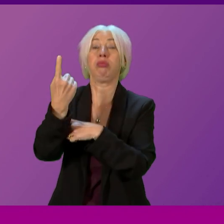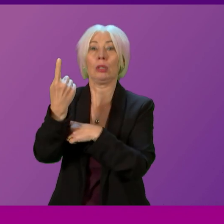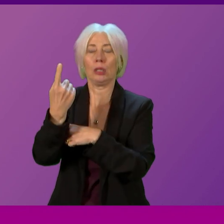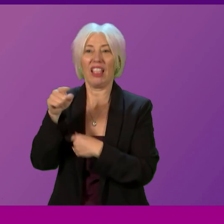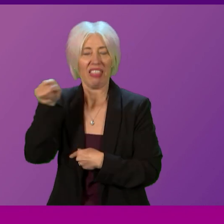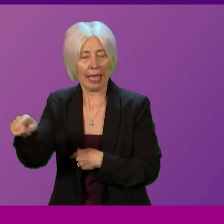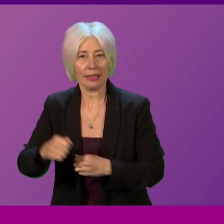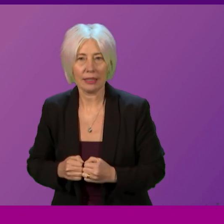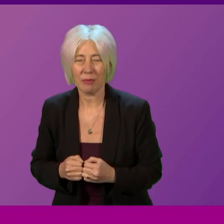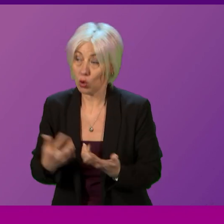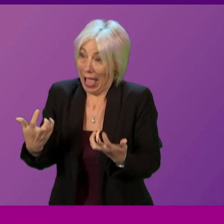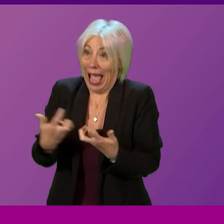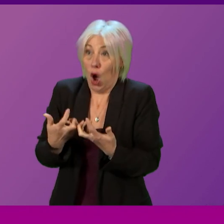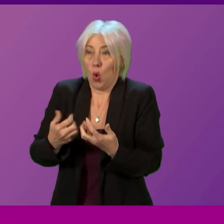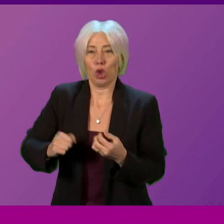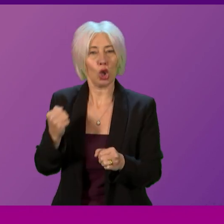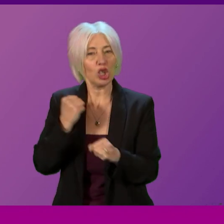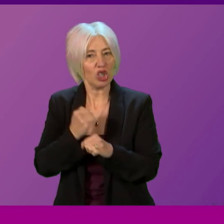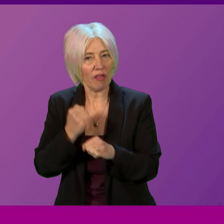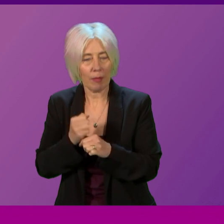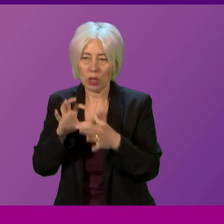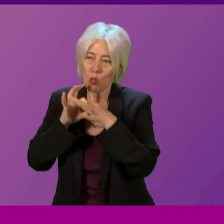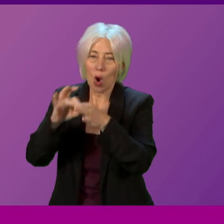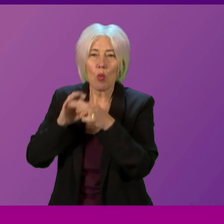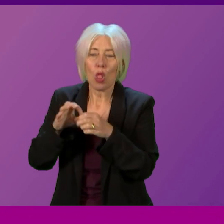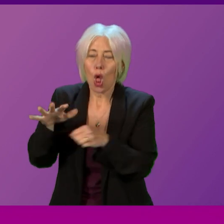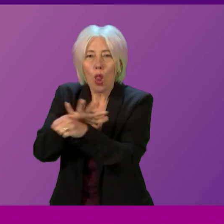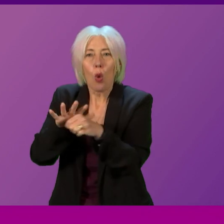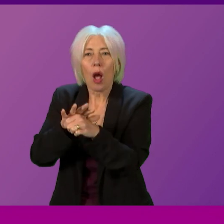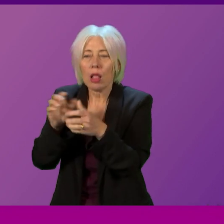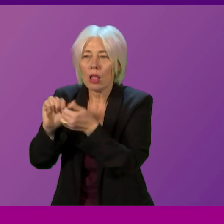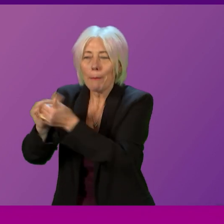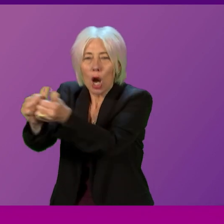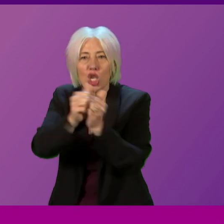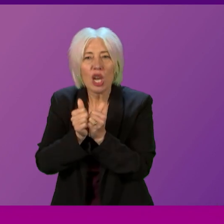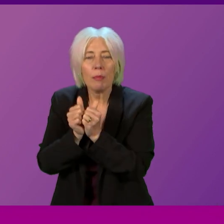How will the Scottish Government work with local resilience partnerships to expedite